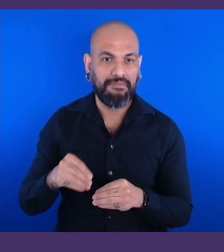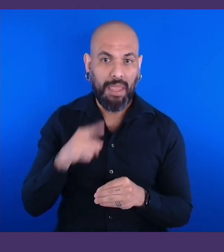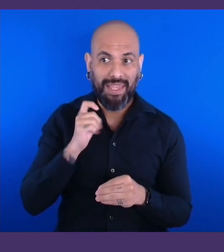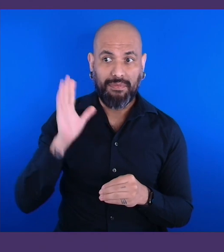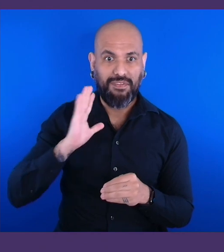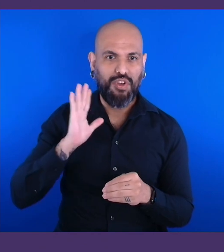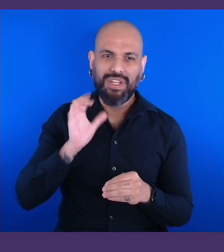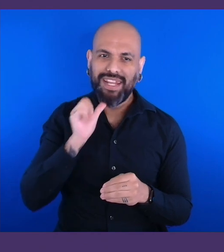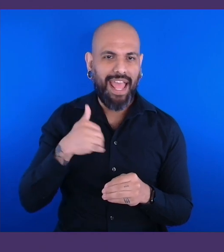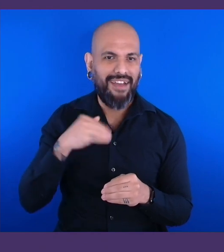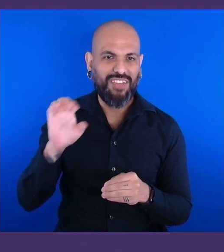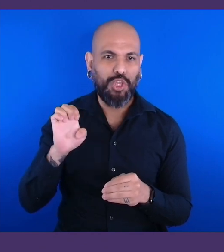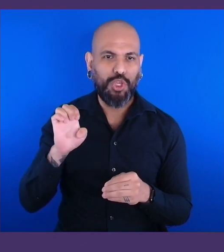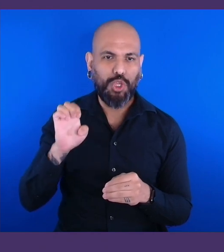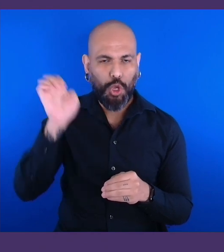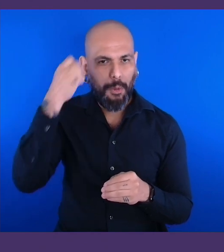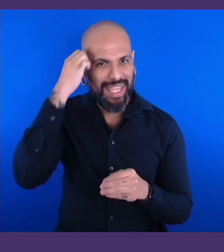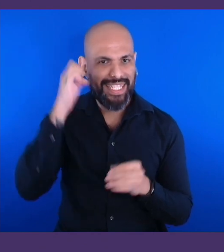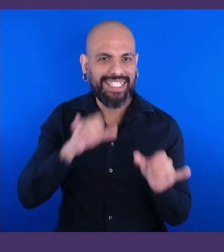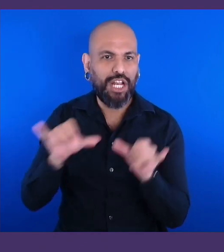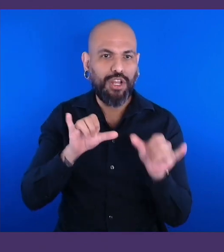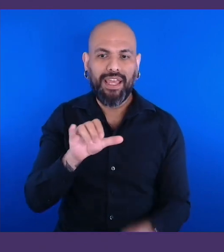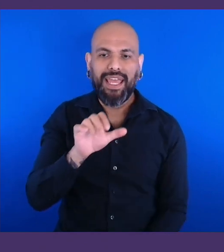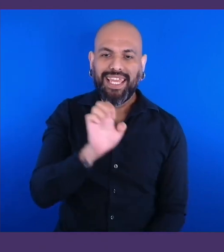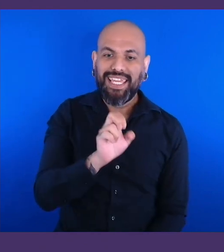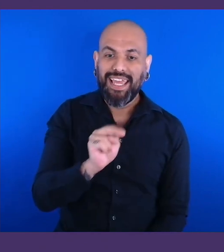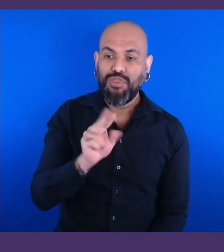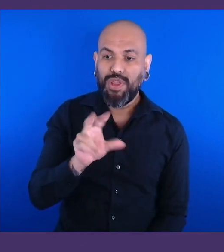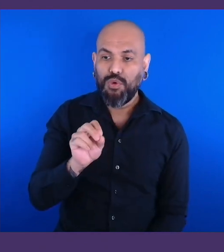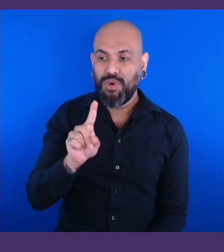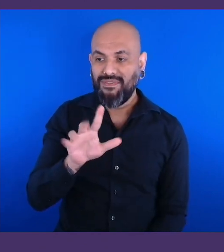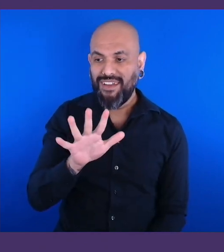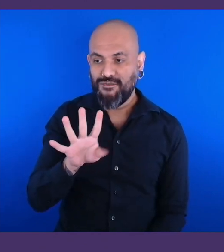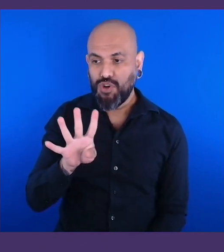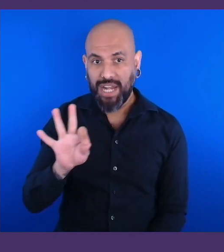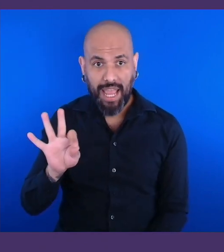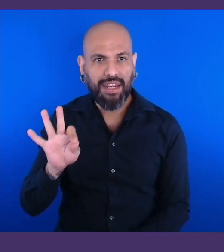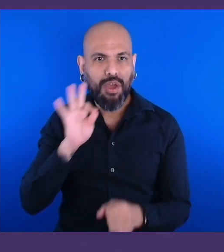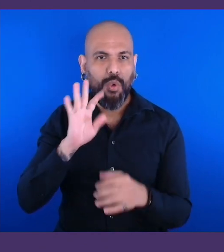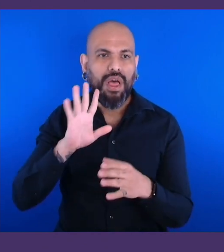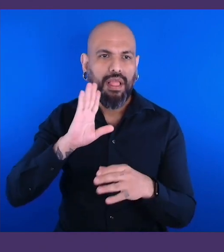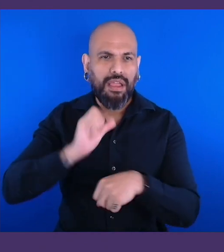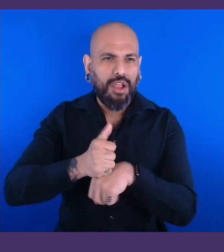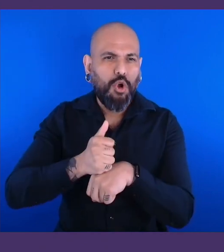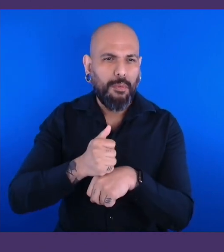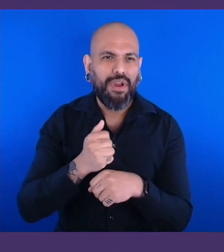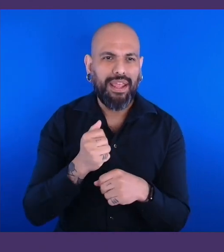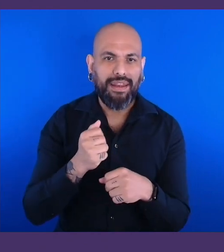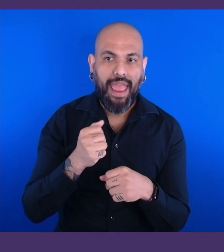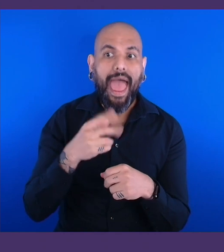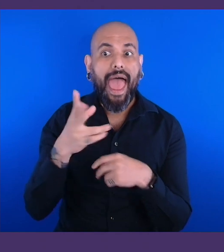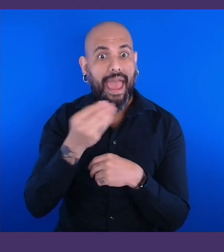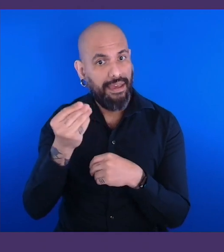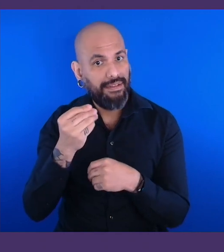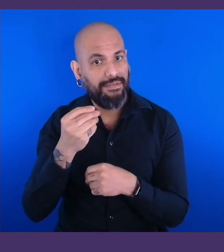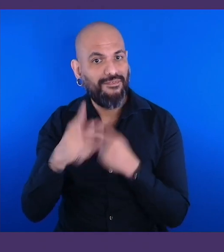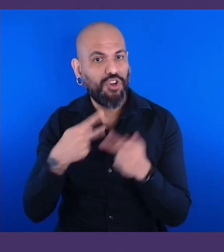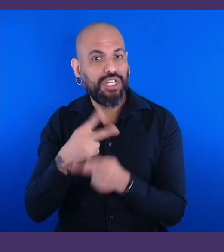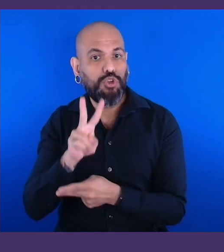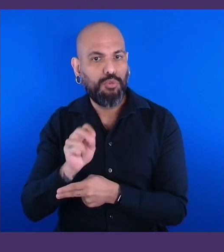The EN 301 549 is updated and it will incorporate of course WCAG 2.2 when it comes to the web things. So, that is kind of everything is fine there.